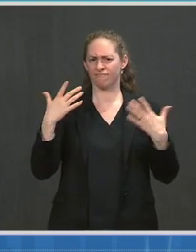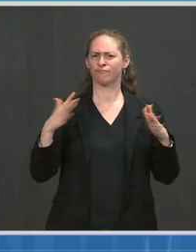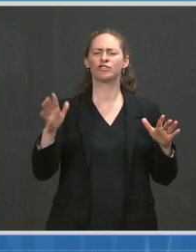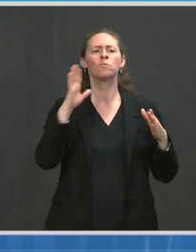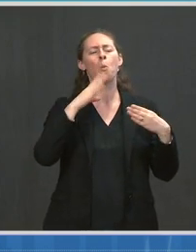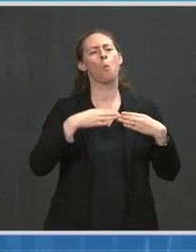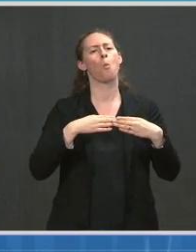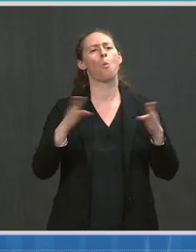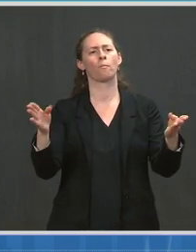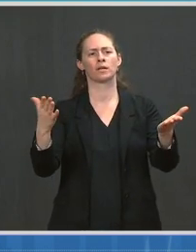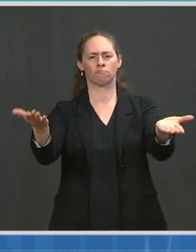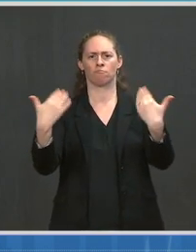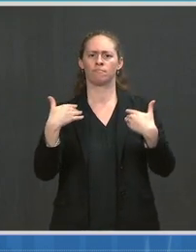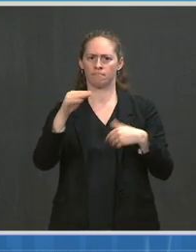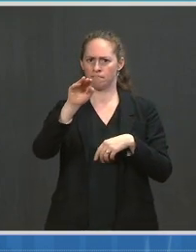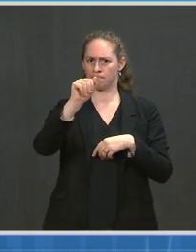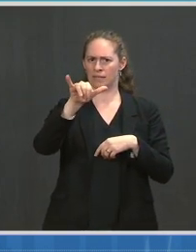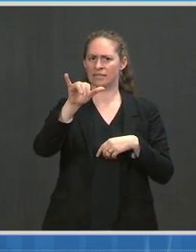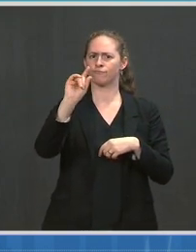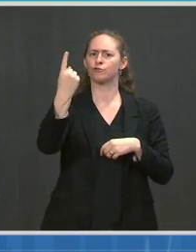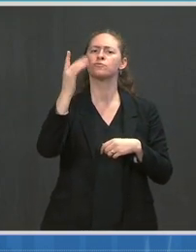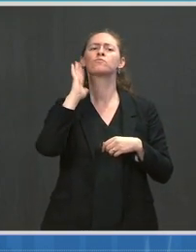That's the goal the president announced earlier this month.